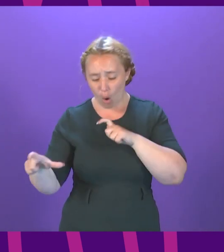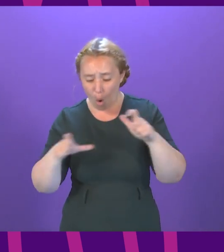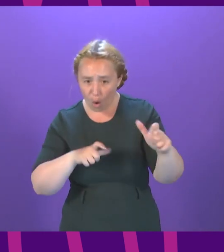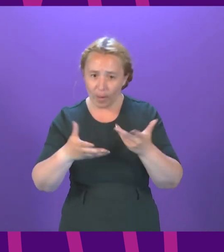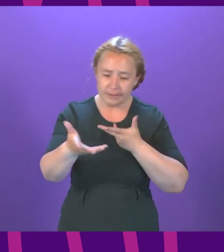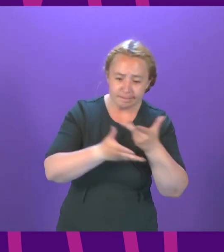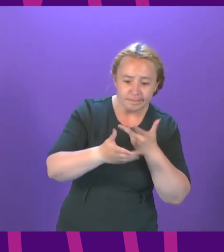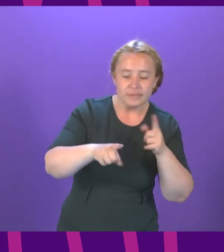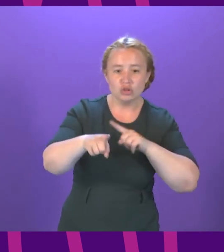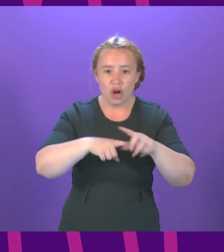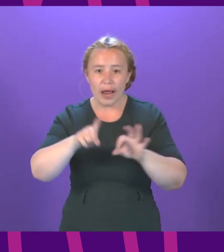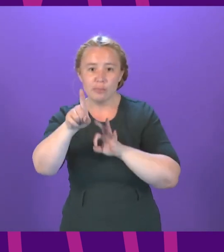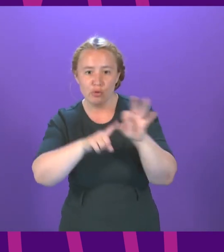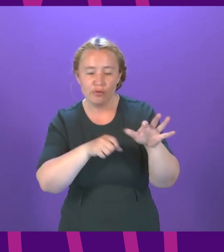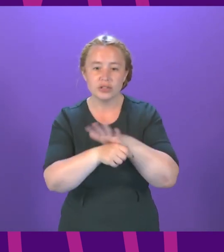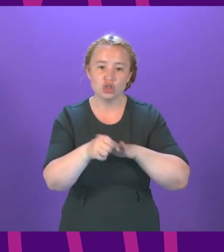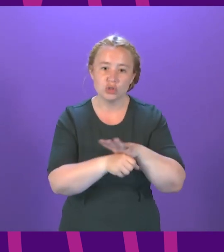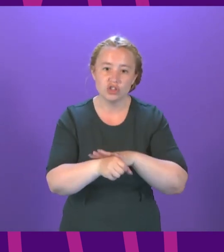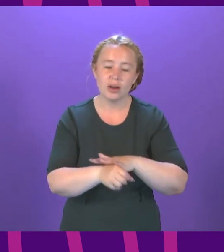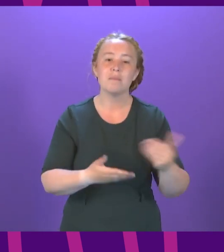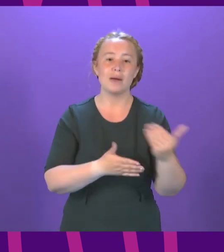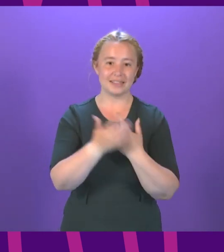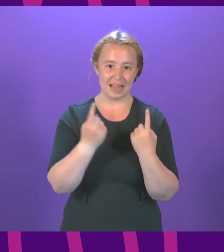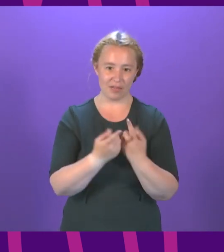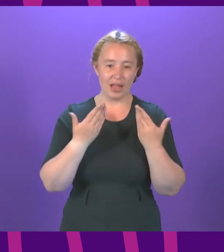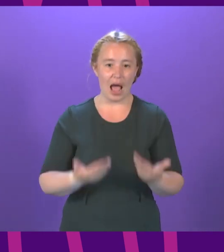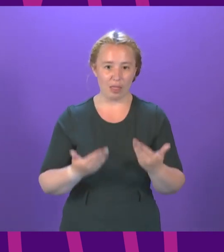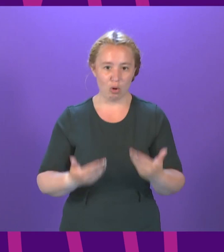improved. At the moment, we think that the safest thing to do is to rely on NHS tests.